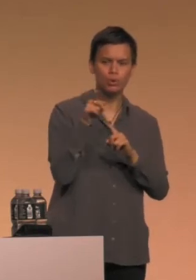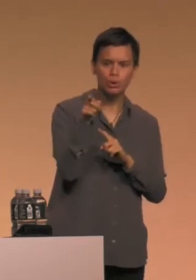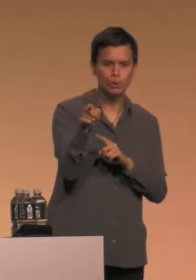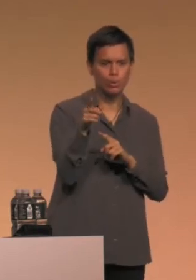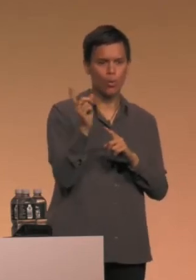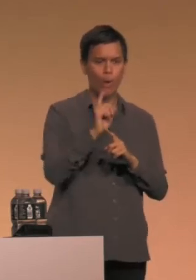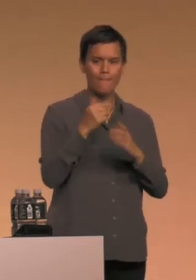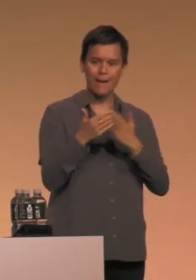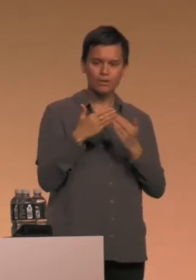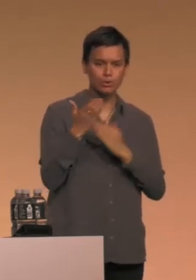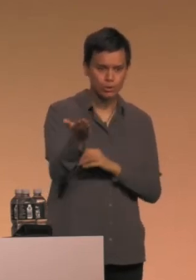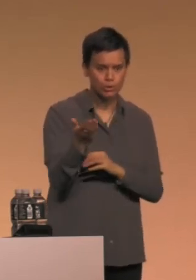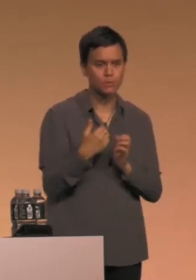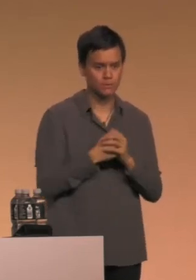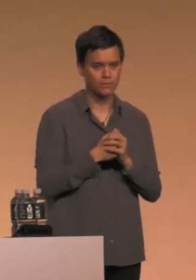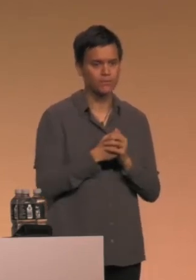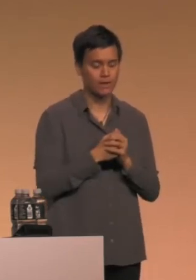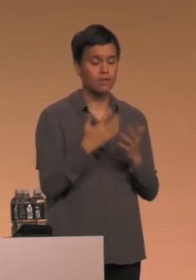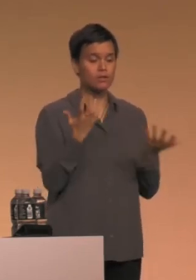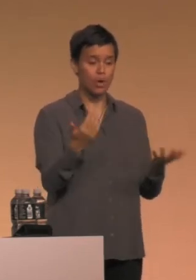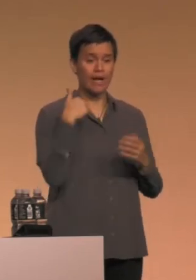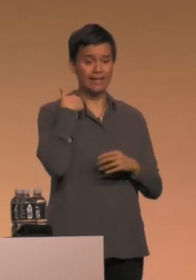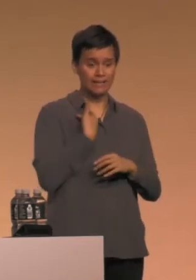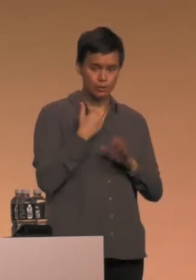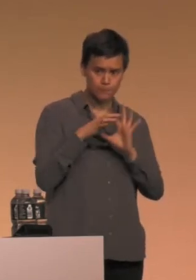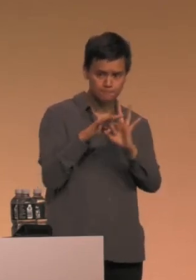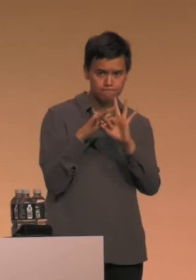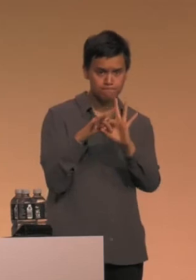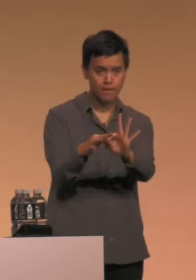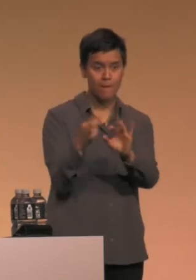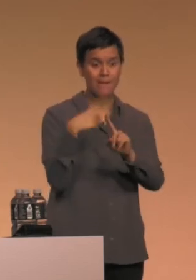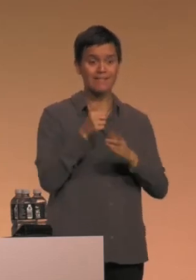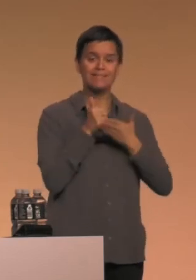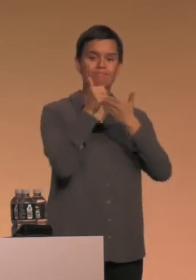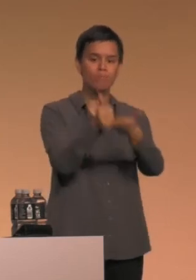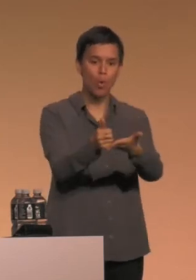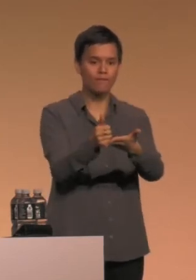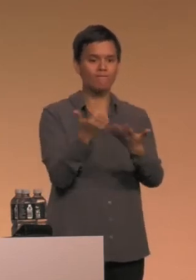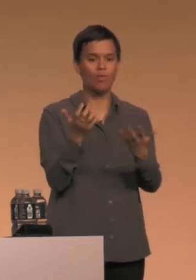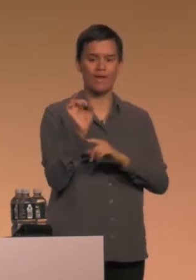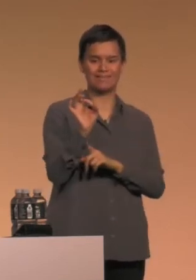Supporting patients to engage with their condition and learn self-management requires relational energy.